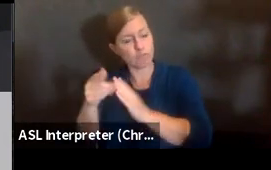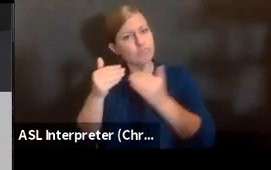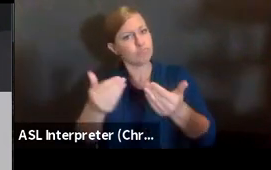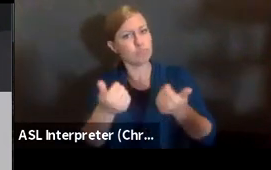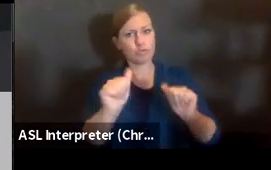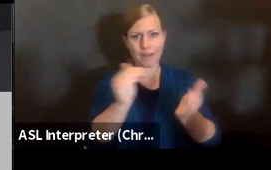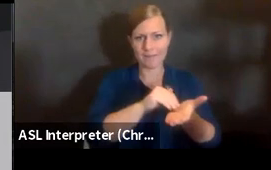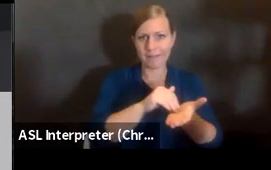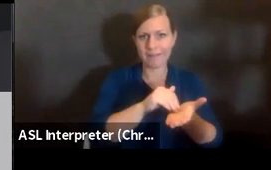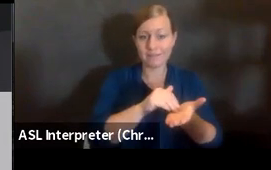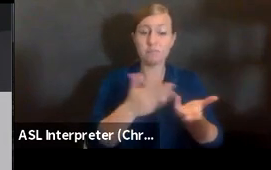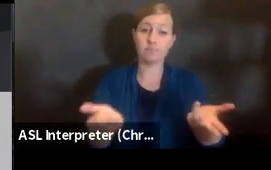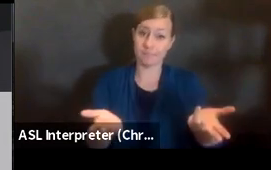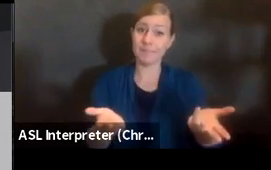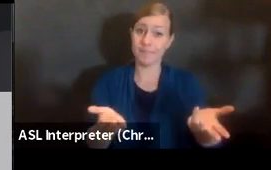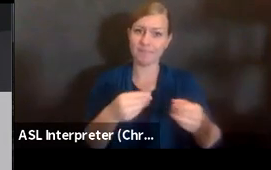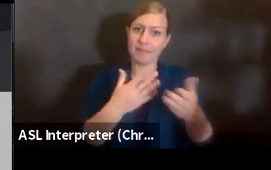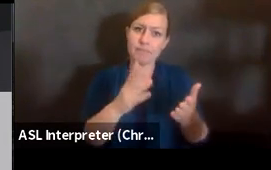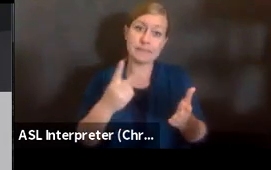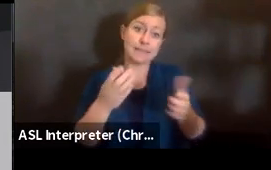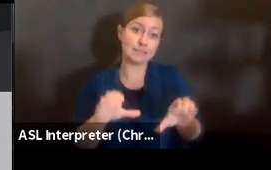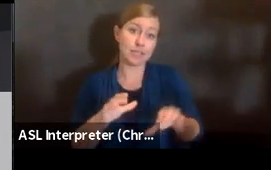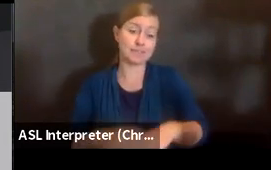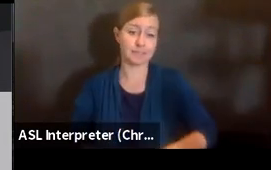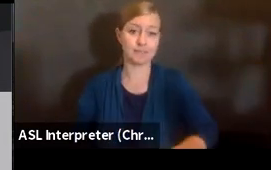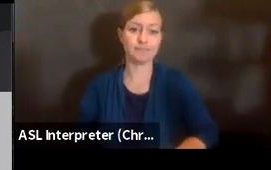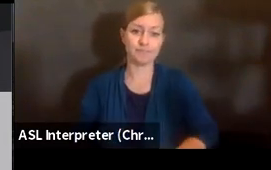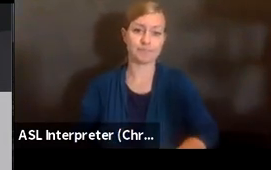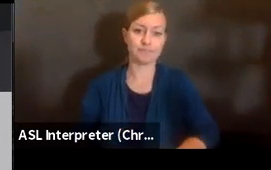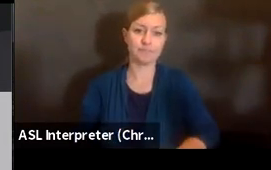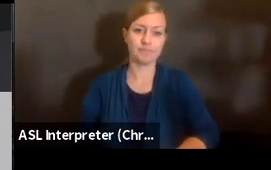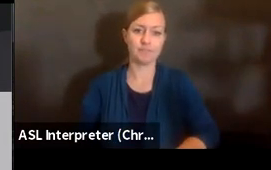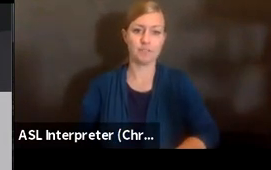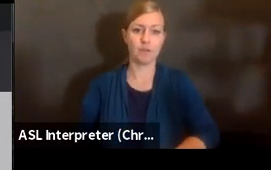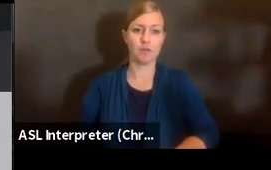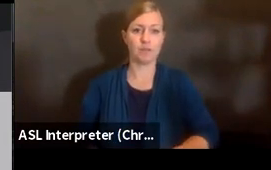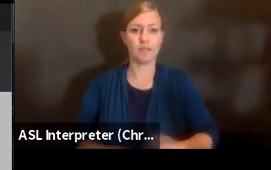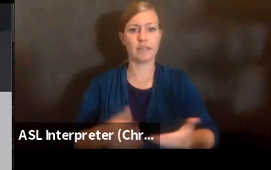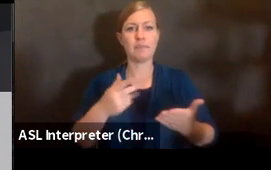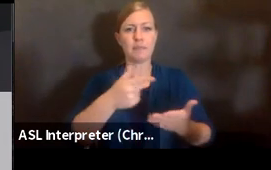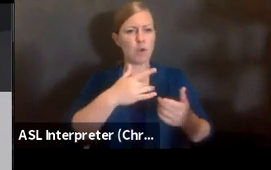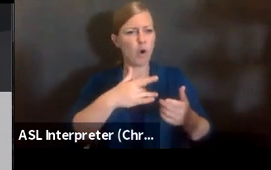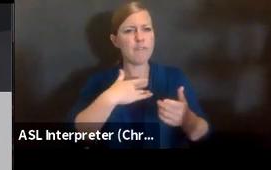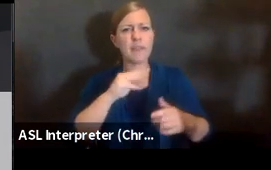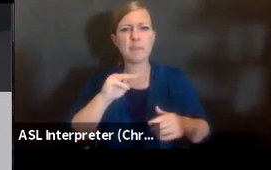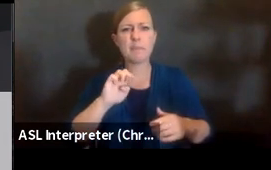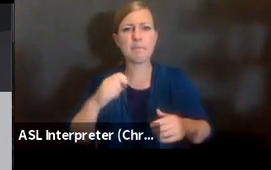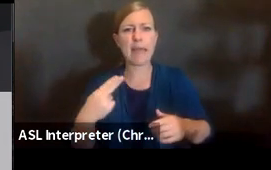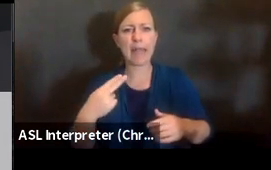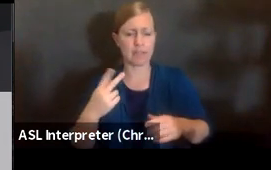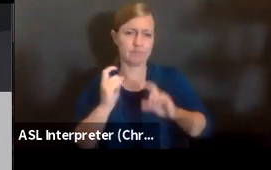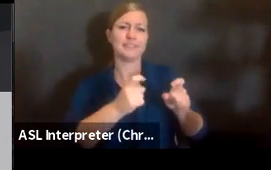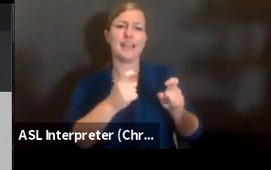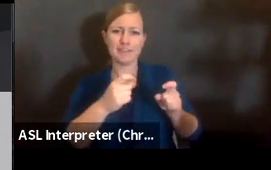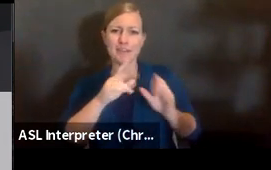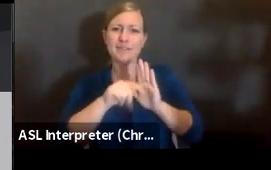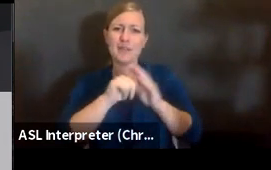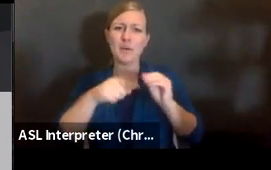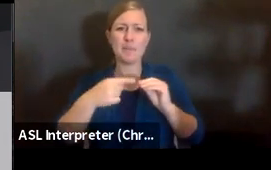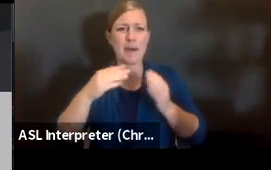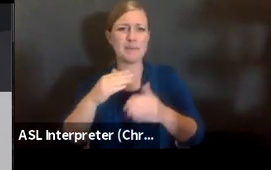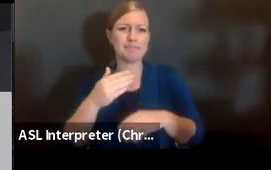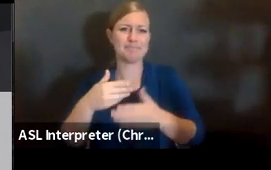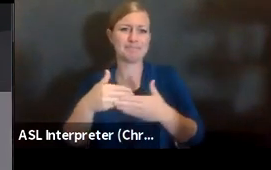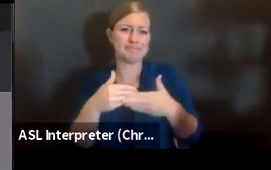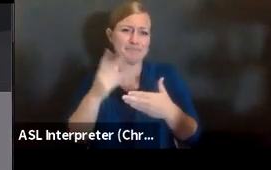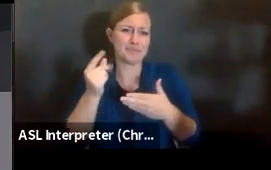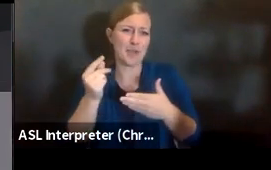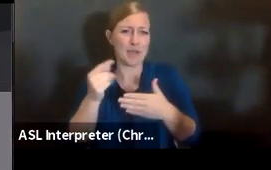Katherine Livick - ESD 112: You know. Give them another chance at it. So if you're feeling meh. Maybe I want you to watch a YouTube video about puppies and that could be my feedback for you getting the answer wrong.